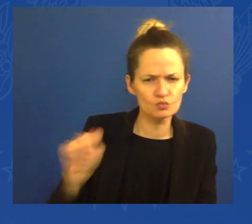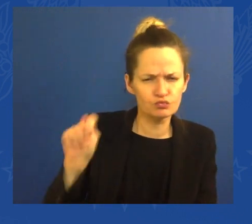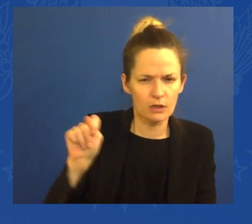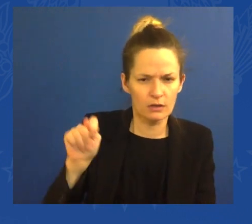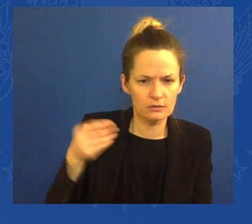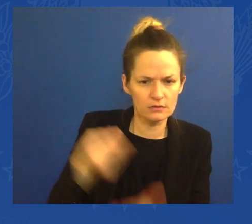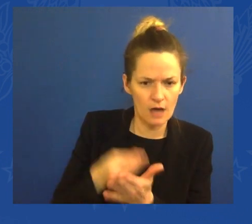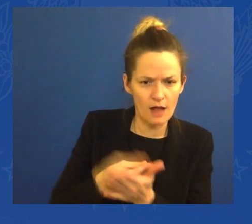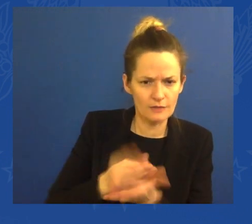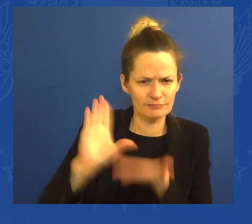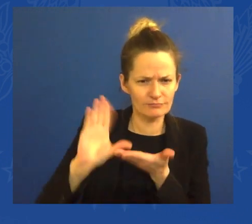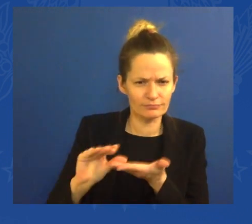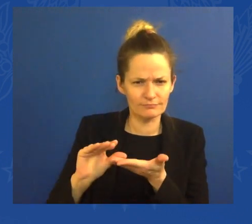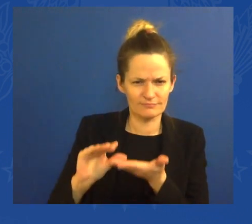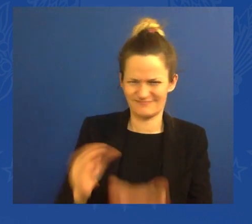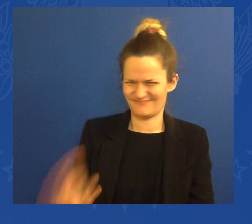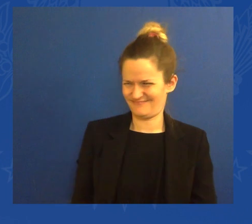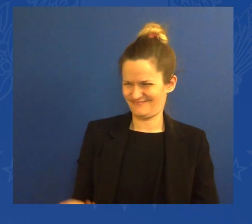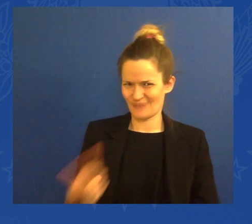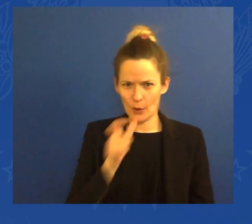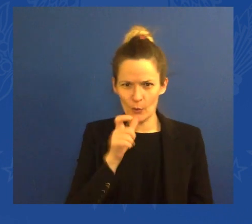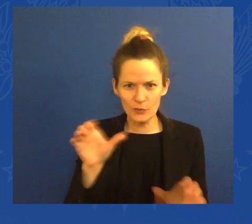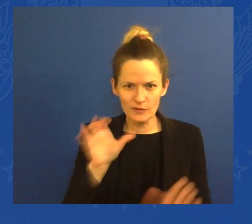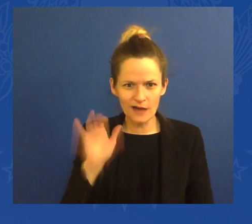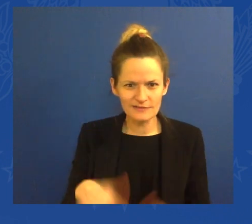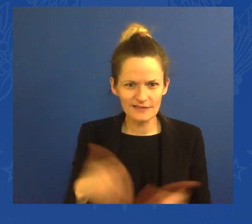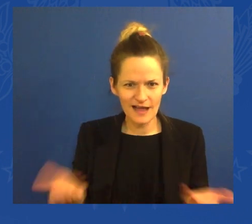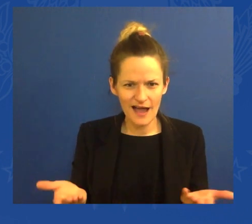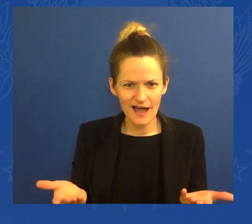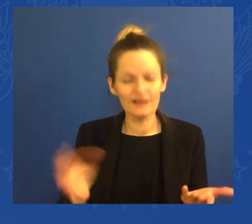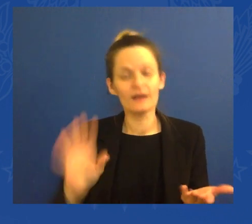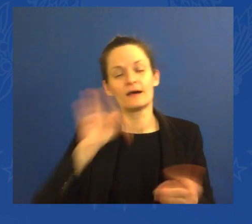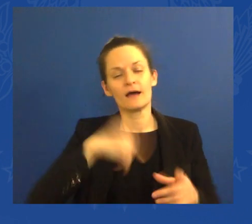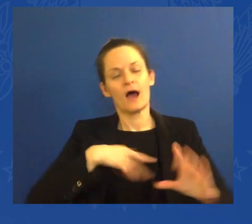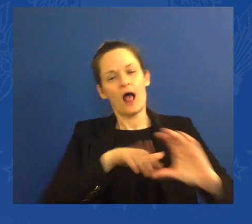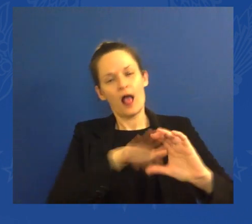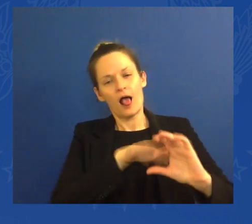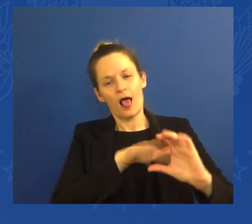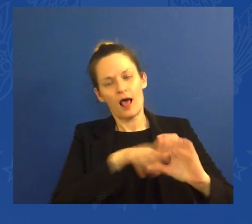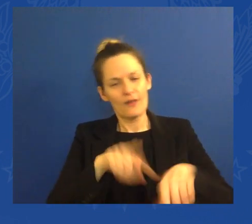But look, I've kept you long enough. There's a lot more I'm inclined to say, and I -- I don't want to get go- --